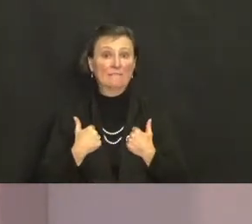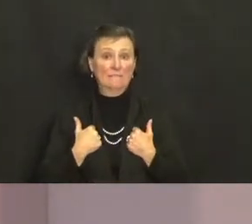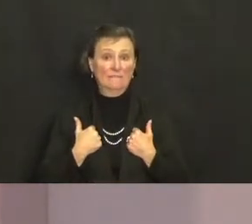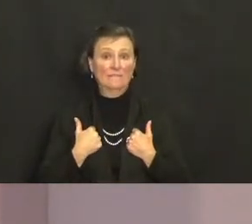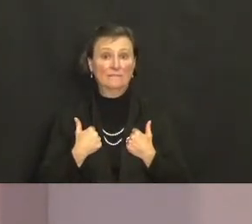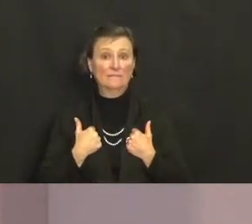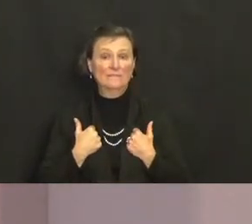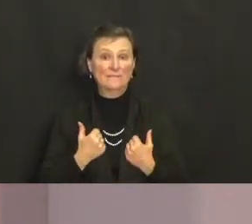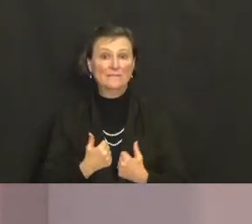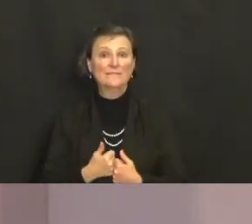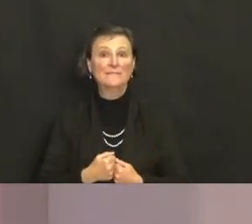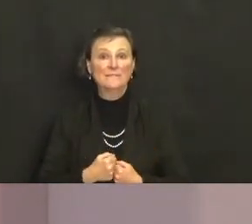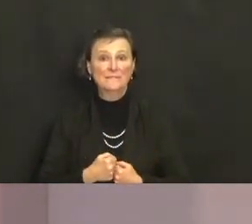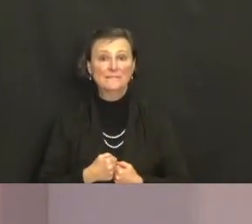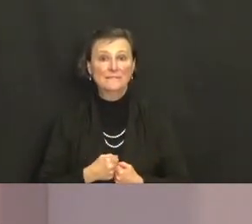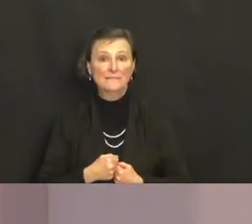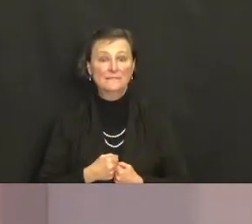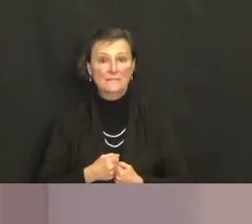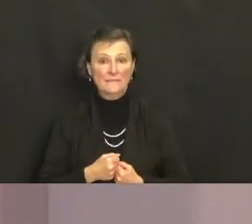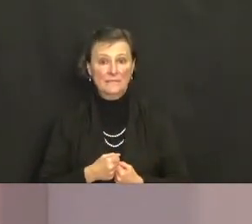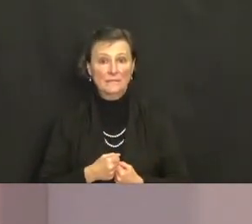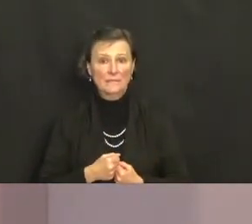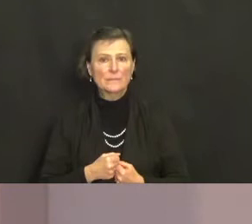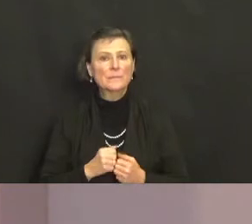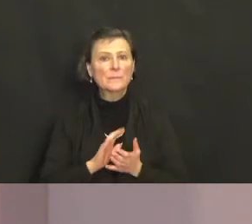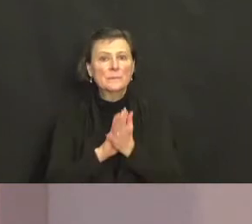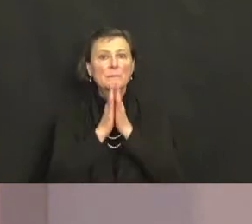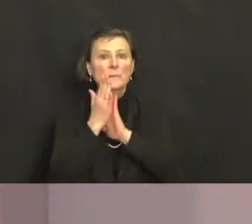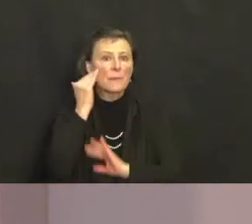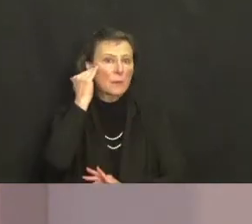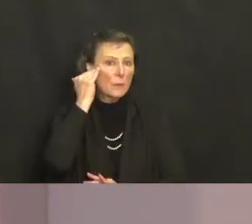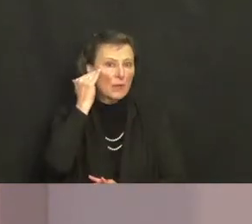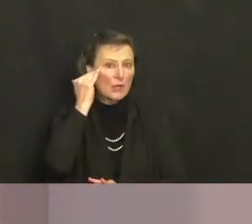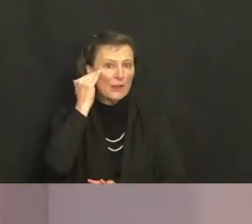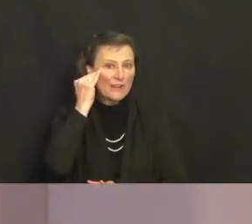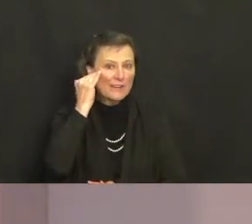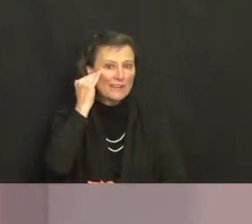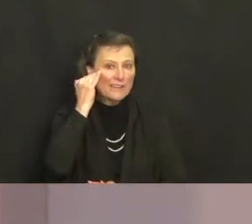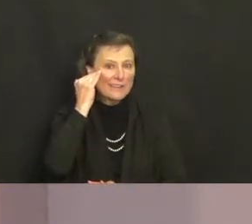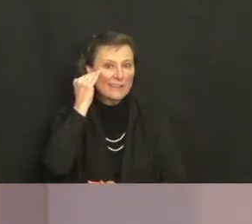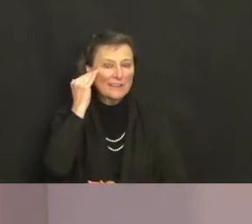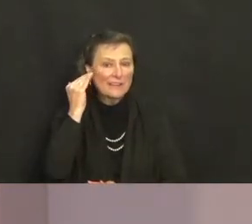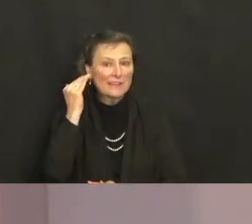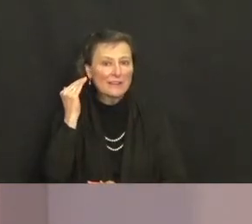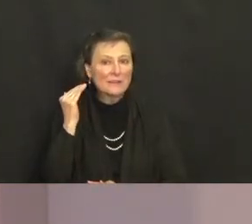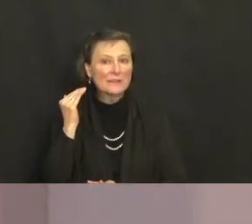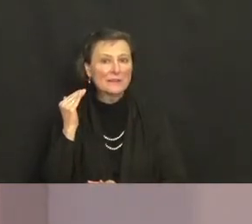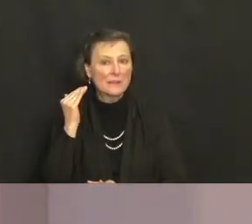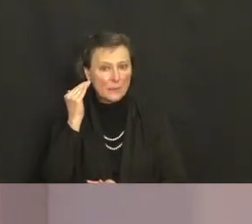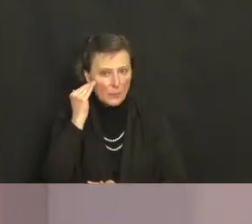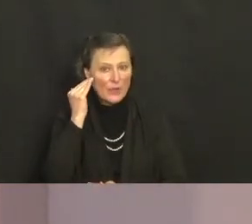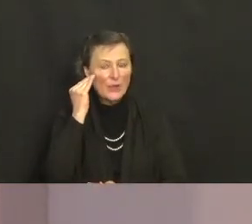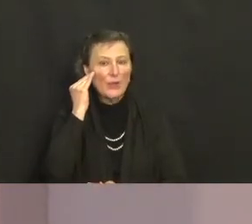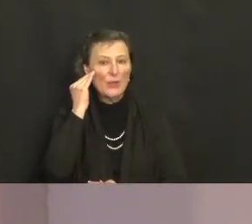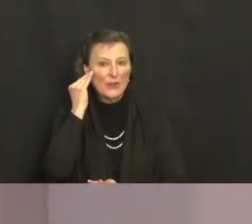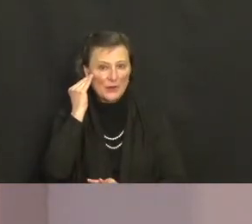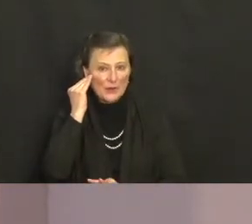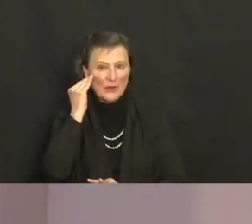Be aware.